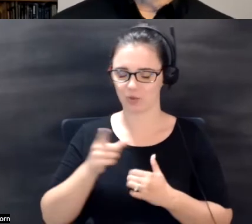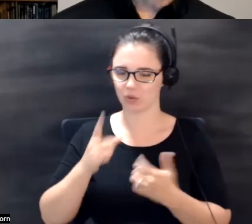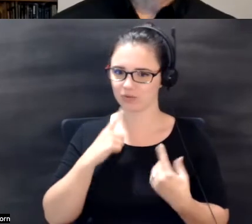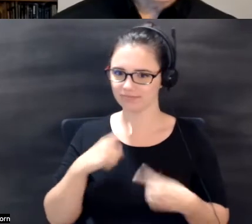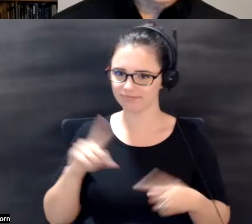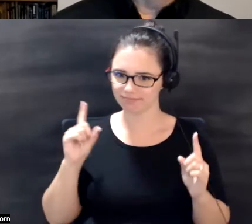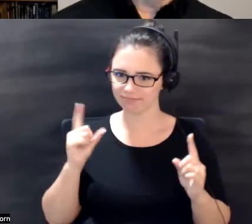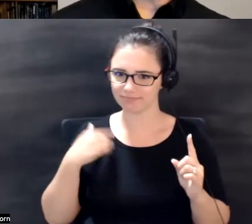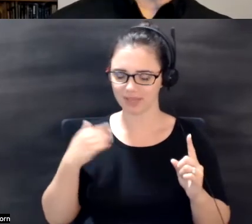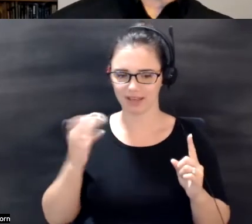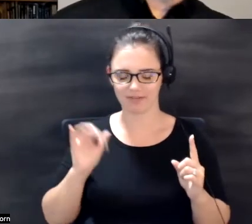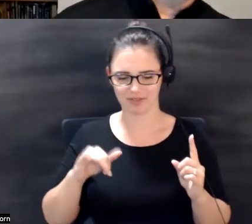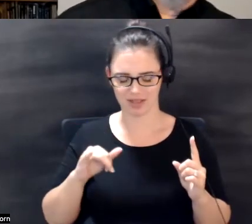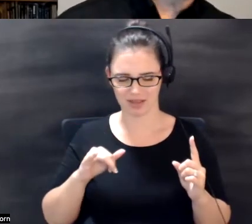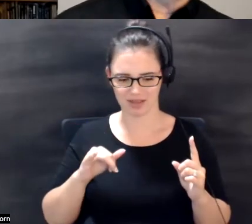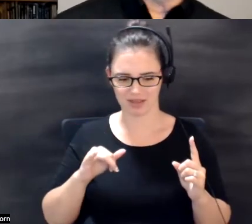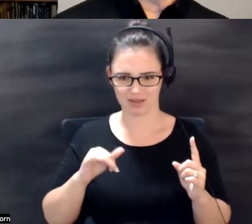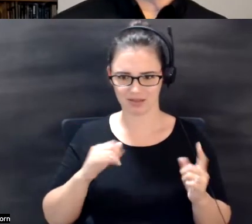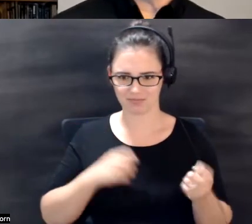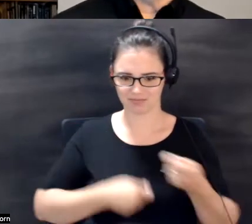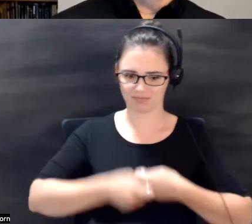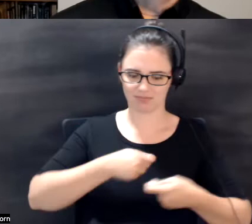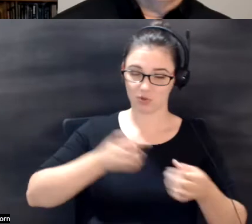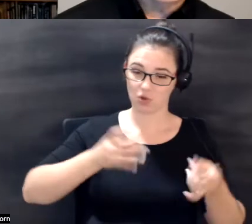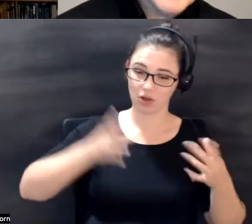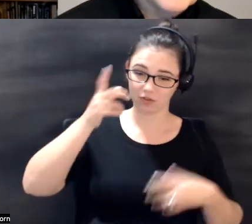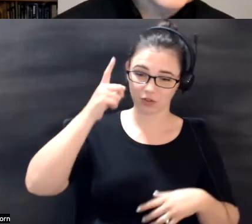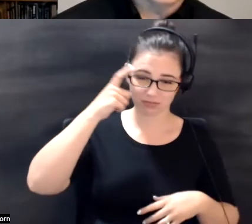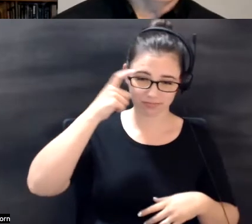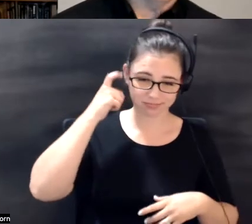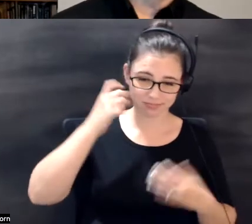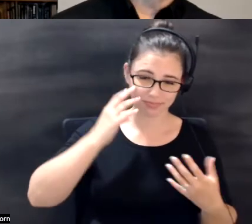the immediacy of like, the horrible experience, or the sadness of the man with